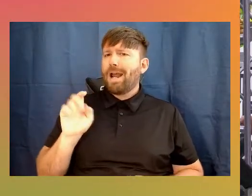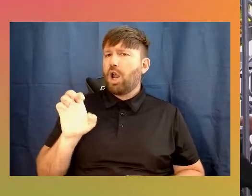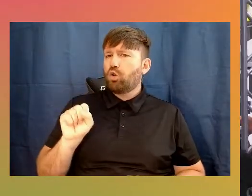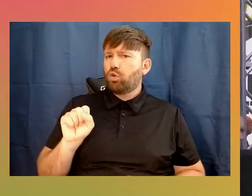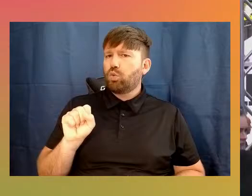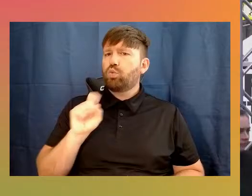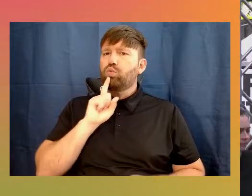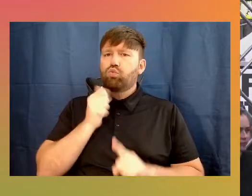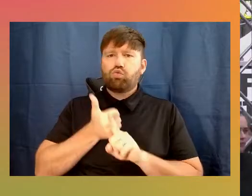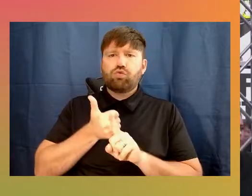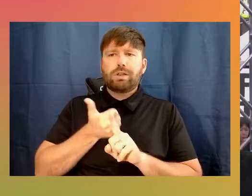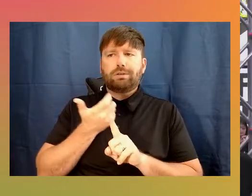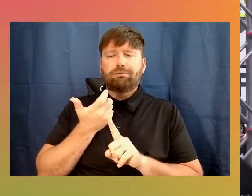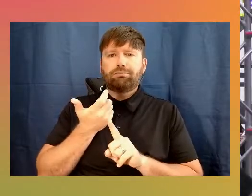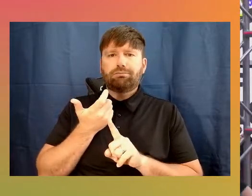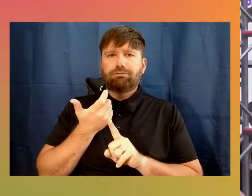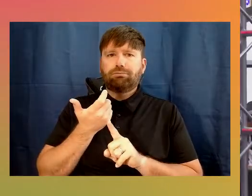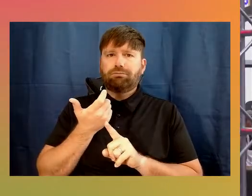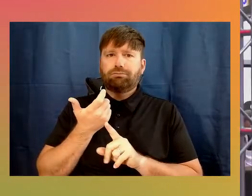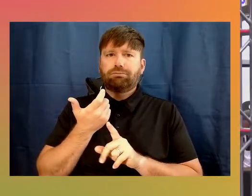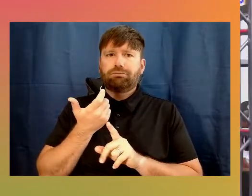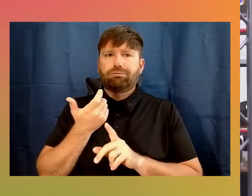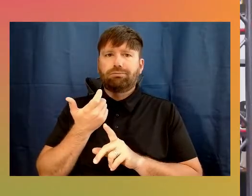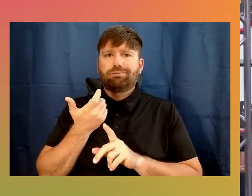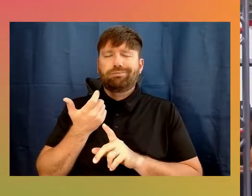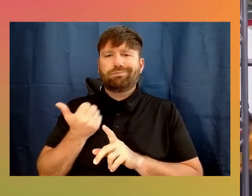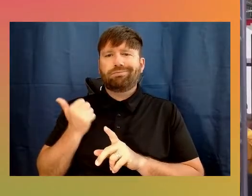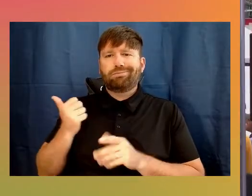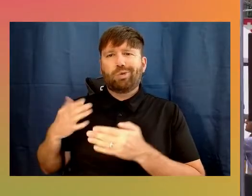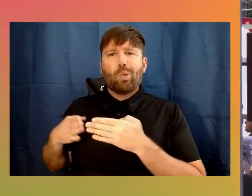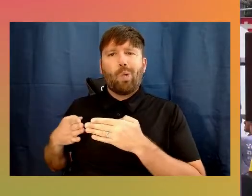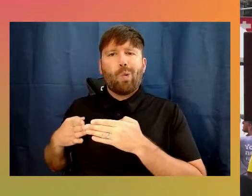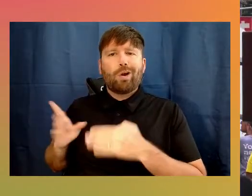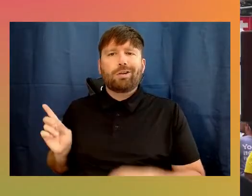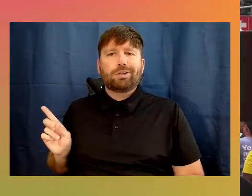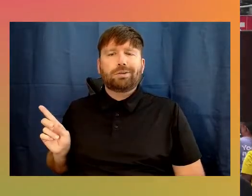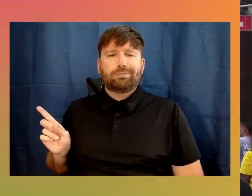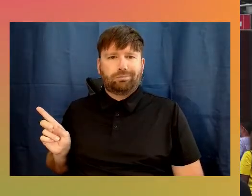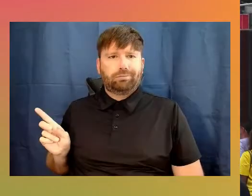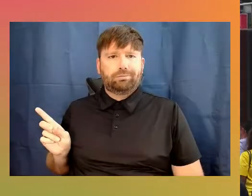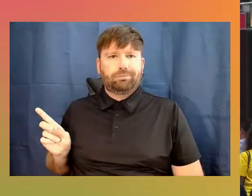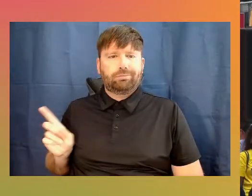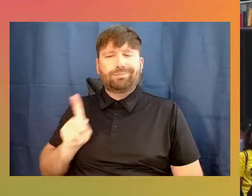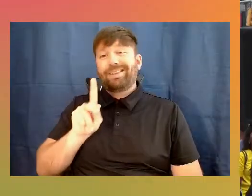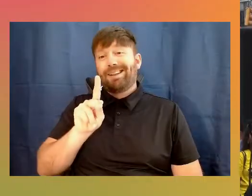SO YOUR BACK TOES ARE UP AT AN ANGLE, SLIGHT ANGLE TOWARDS THAT LEFT-HAND CORNER OF YOUR MAT.